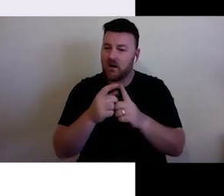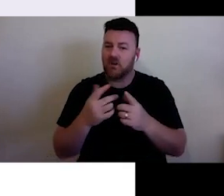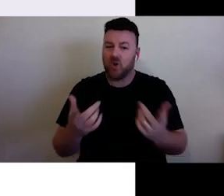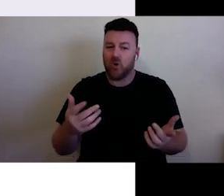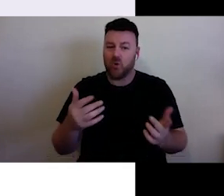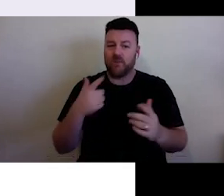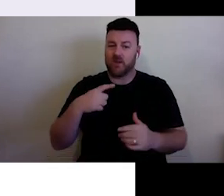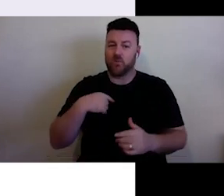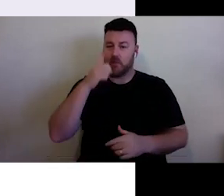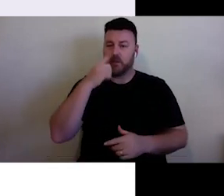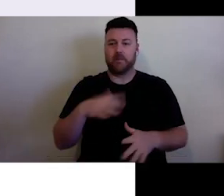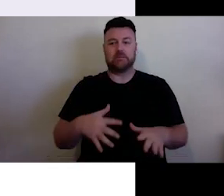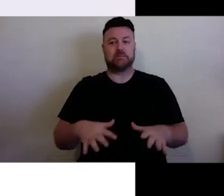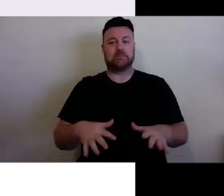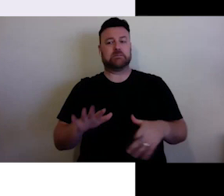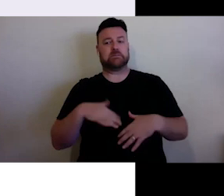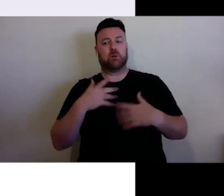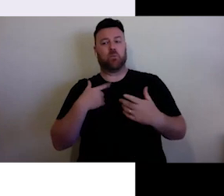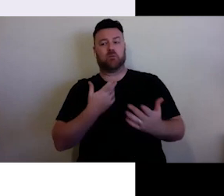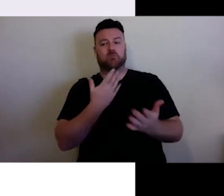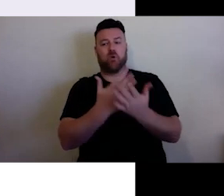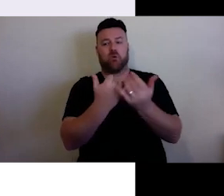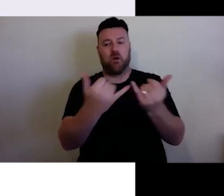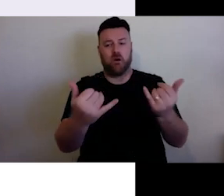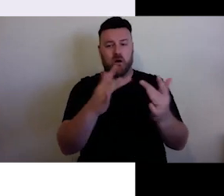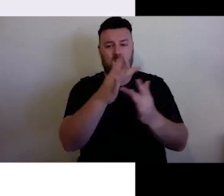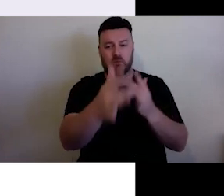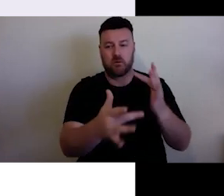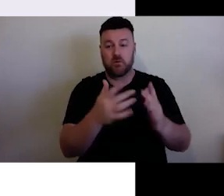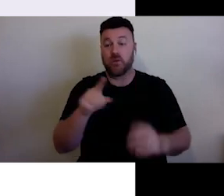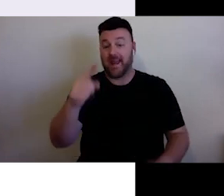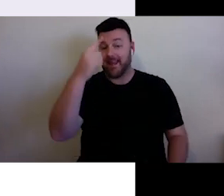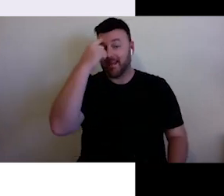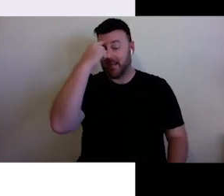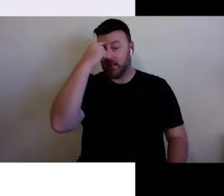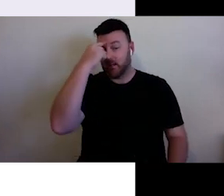that and looking at ways that they might use the technical parameters